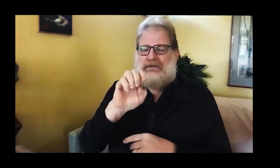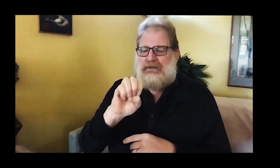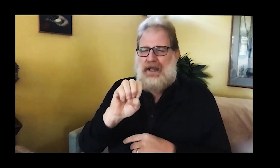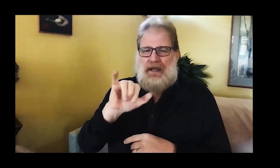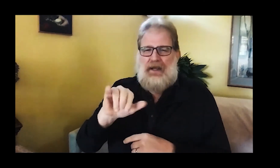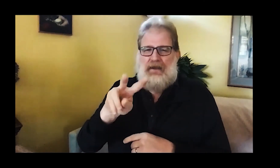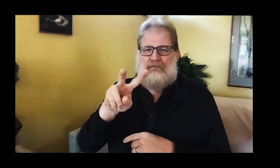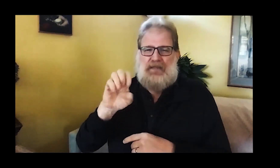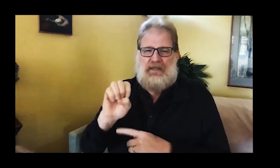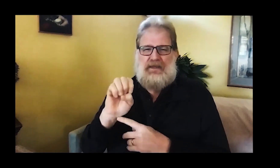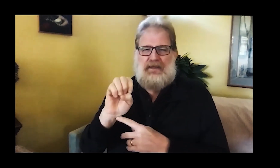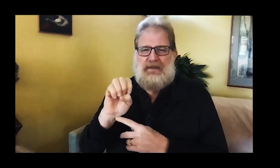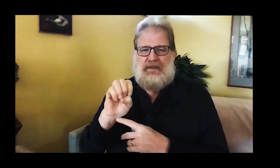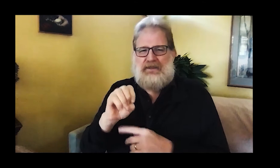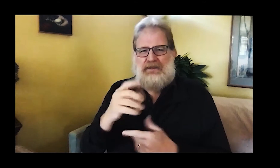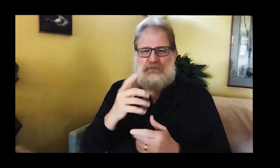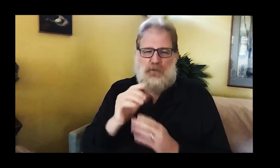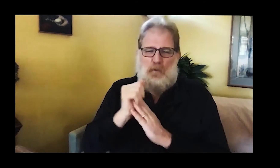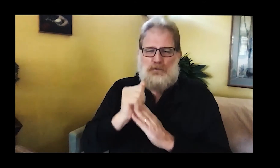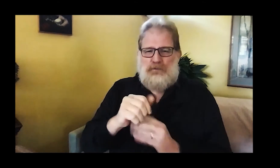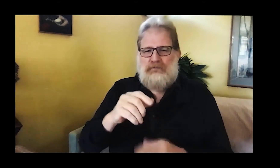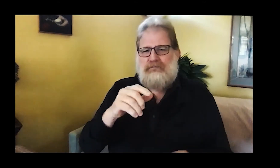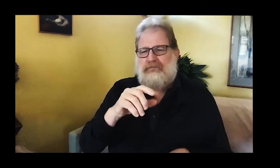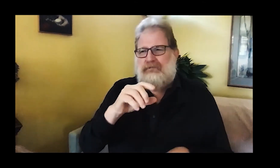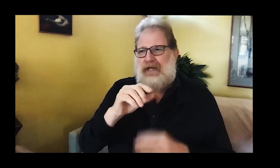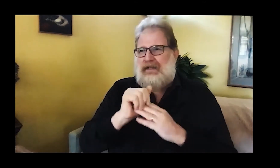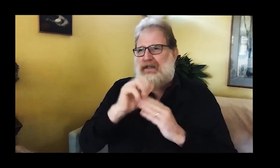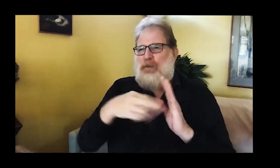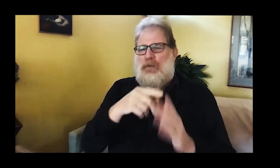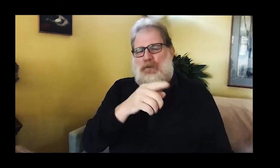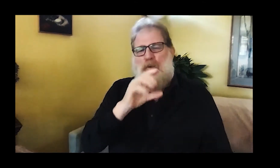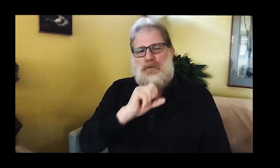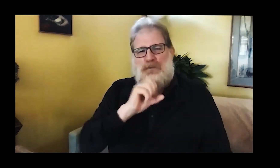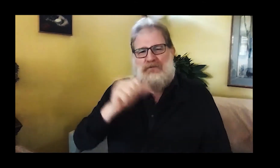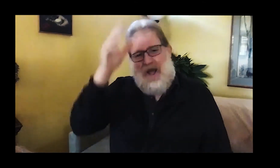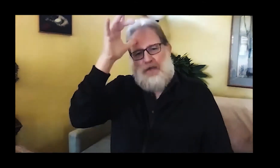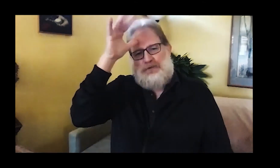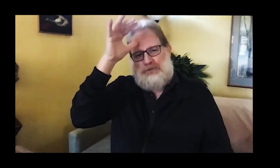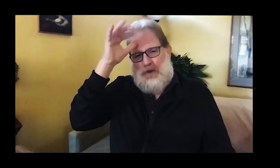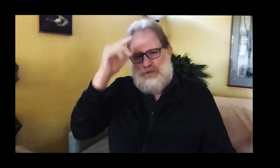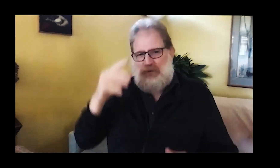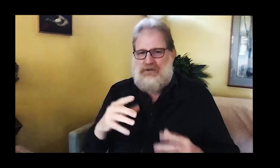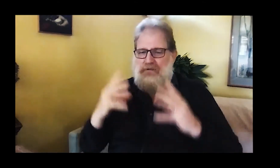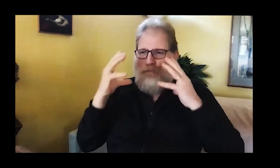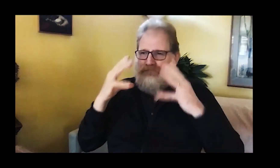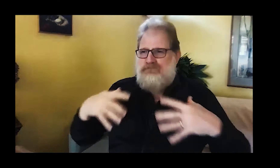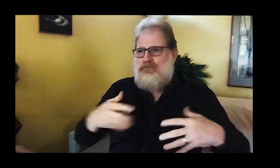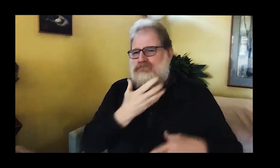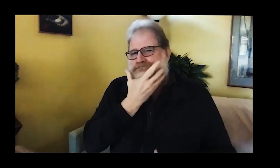Tevye, the lead of the show. He's the elder father figure with the big beard and